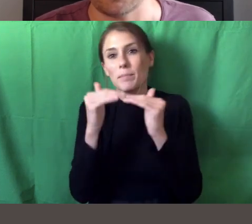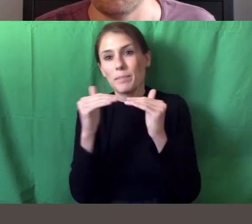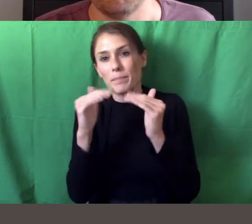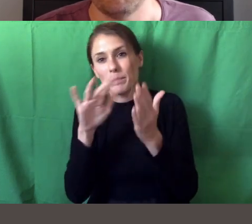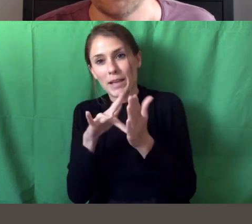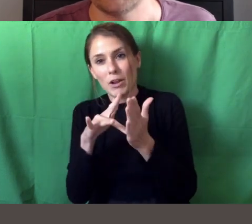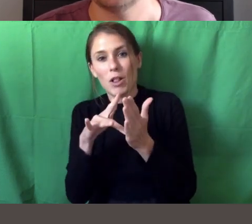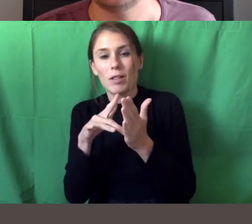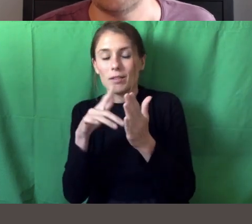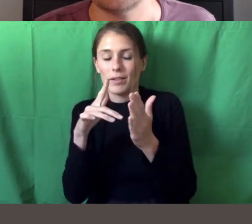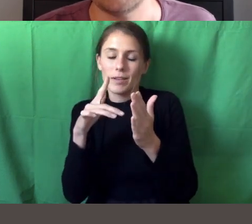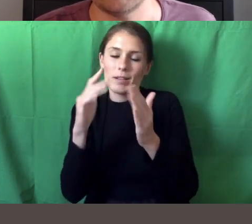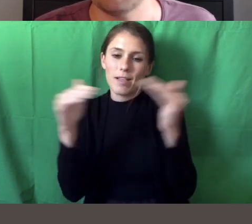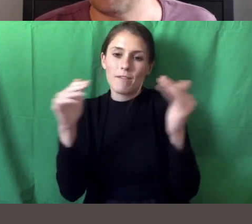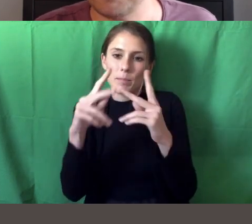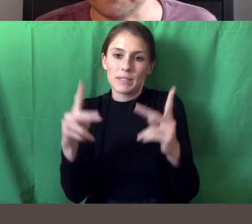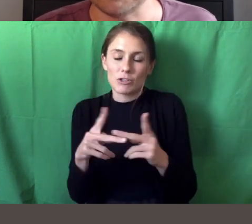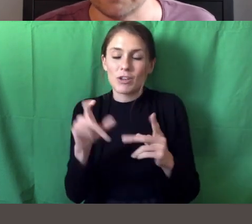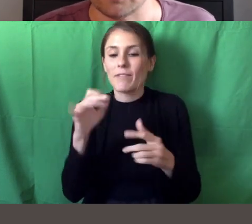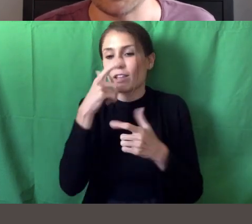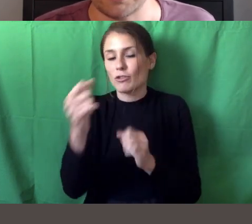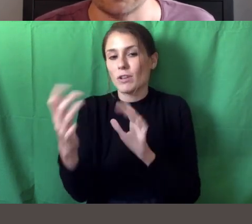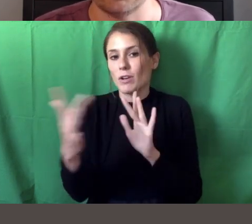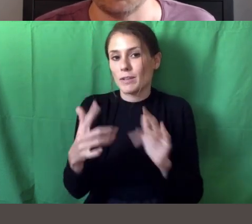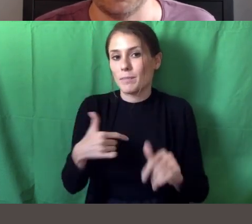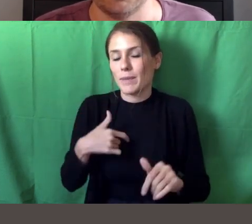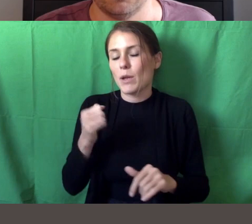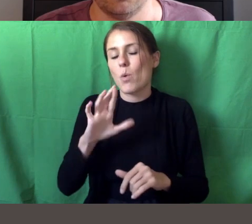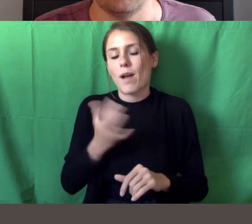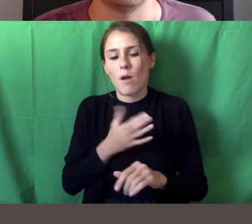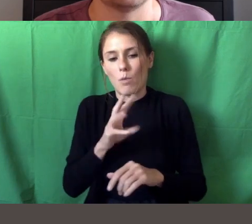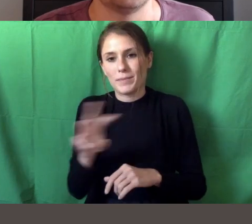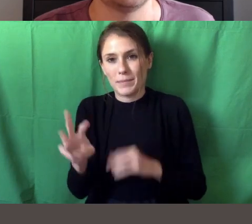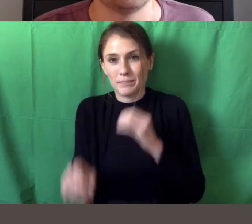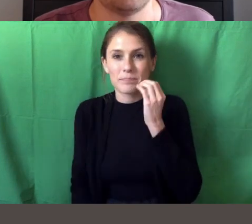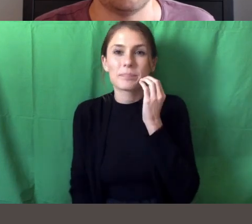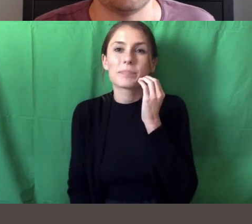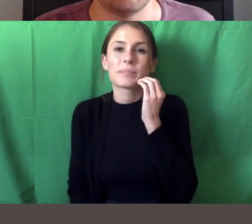entry and mid-level positions and a manager. So, if you're interested, please reach out